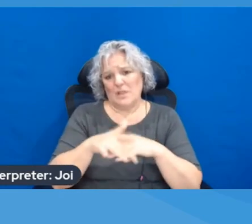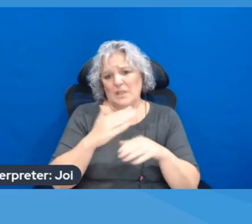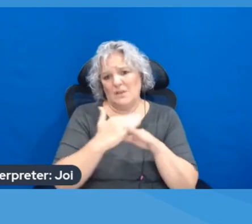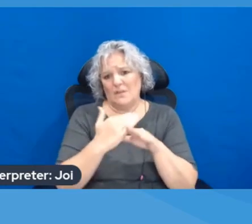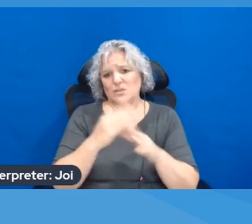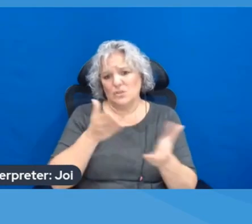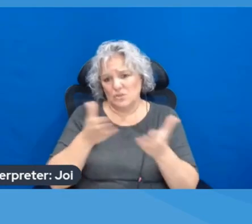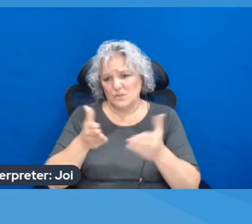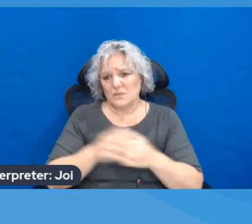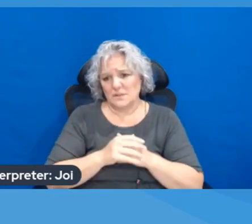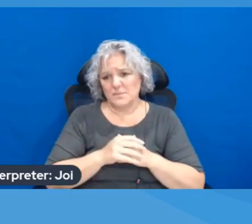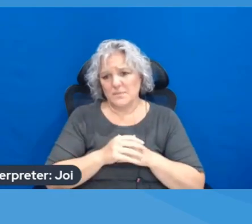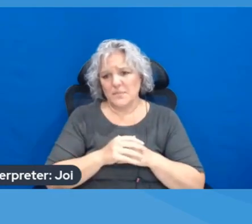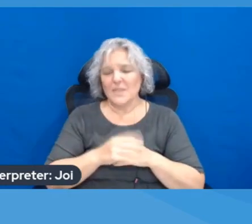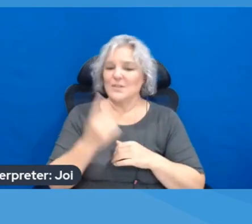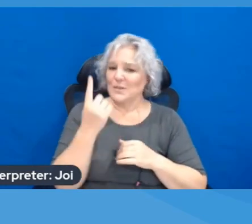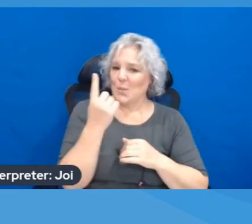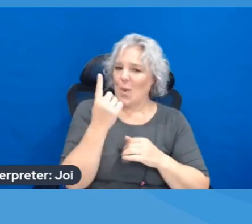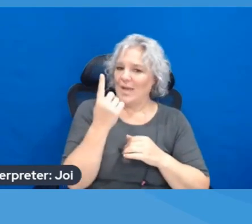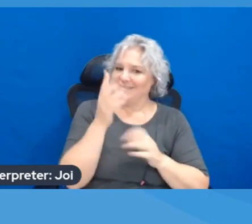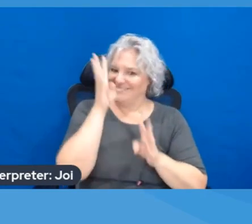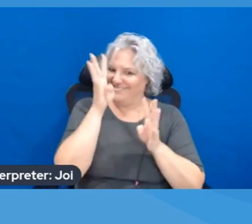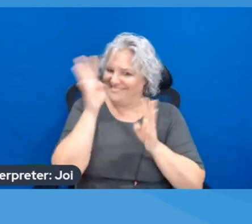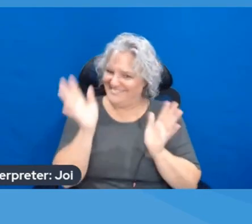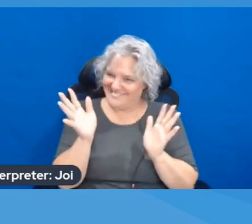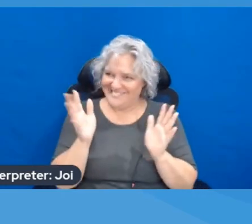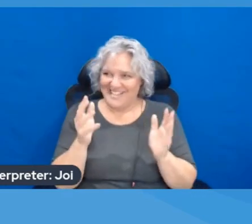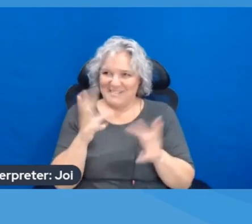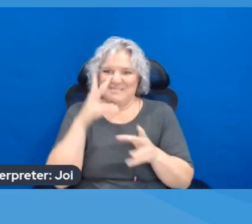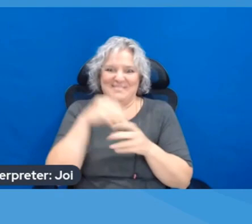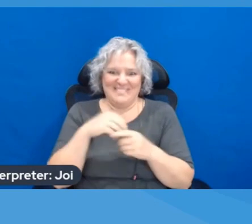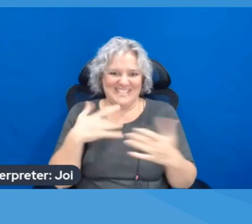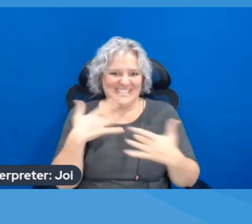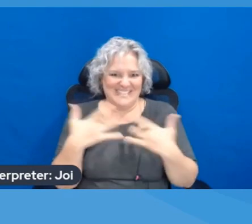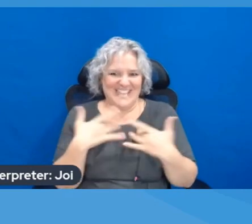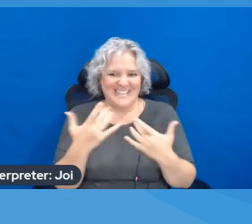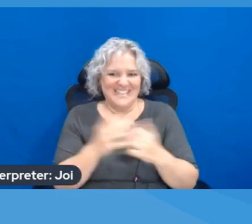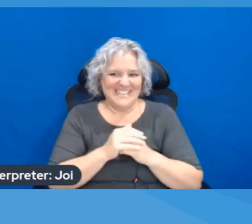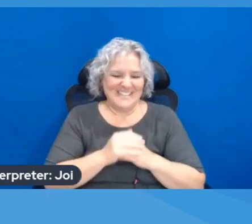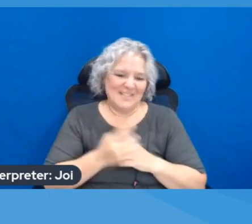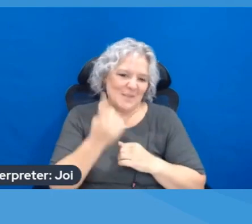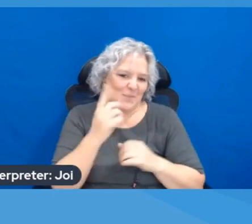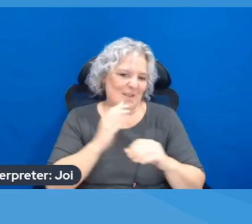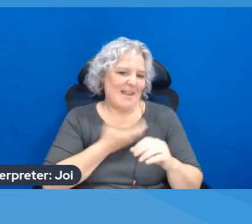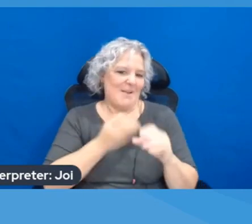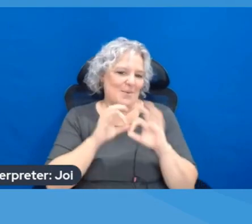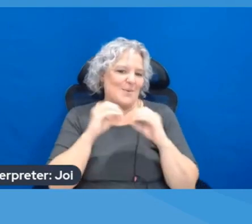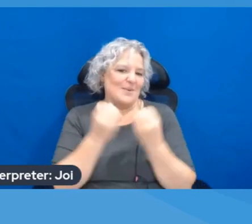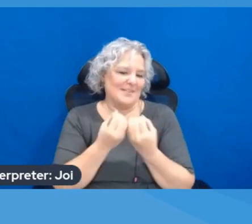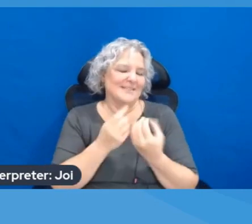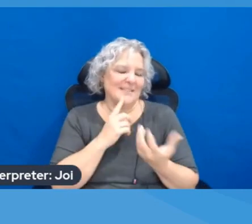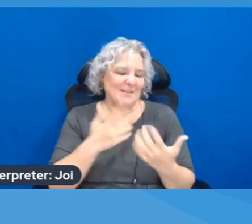So that's one innovation from our racial equity consulting organization that I am thrilled to highlight